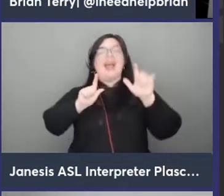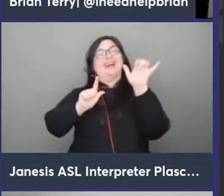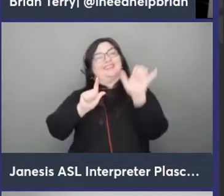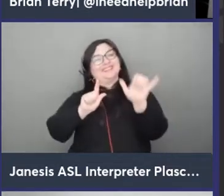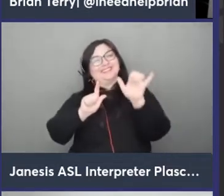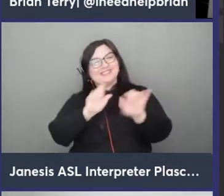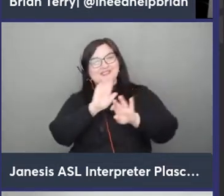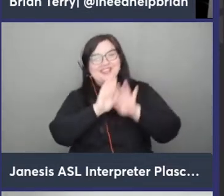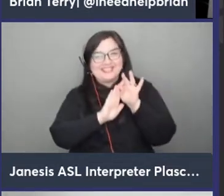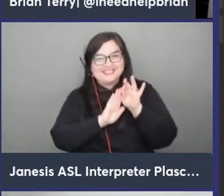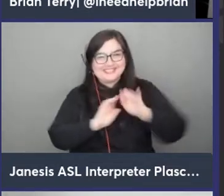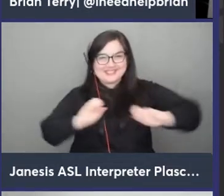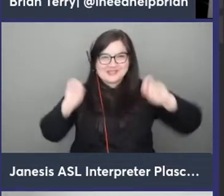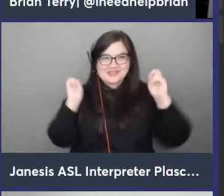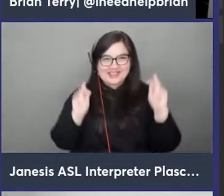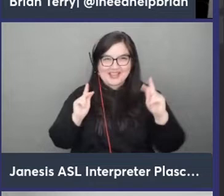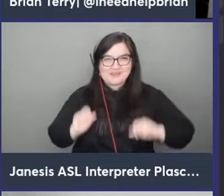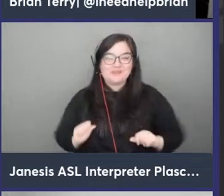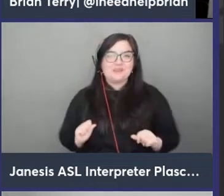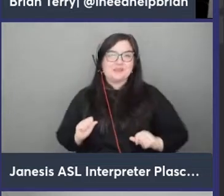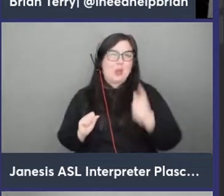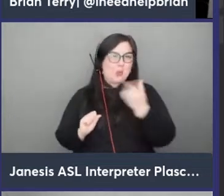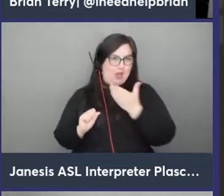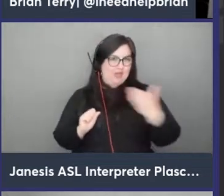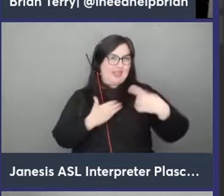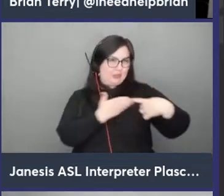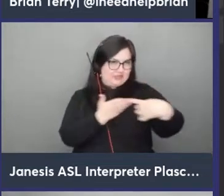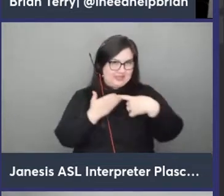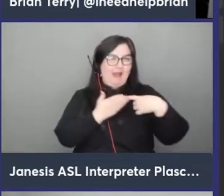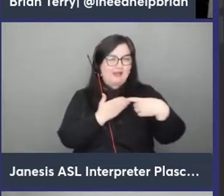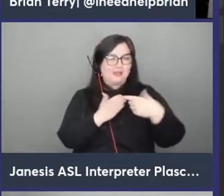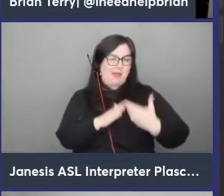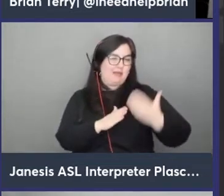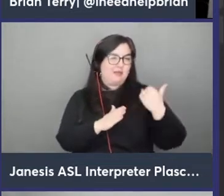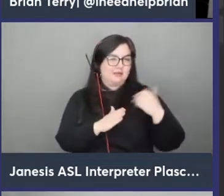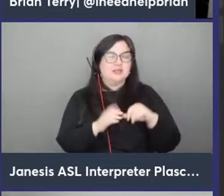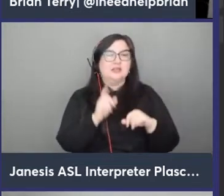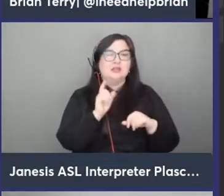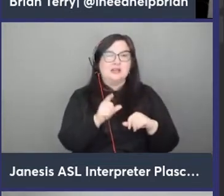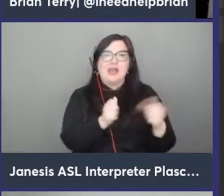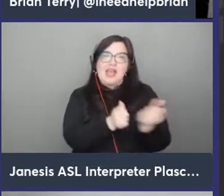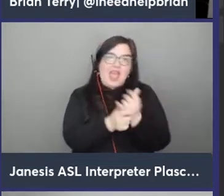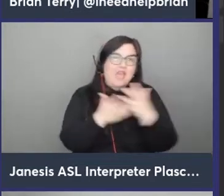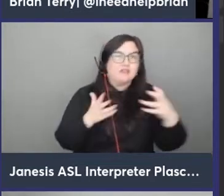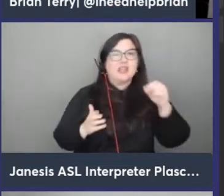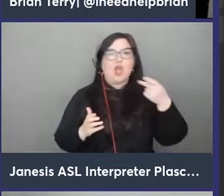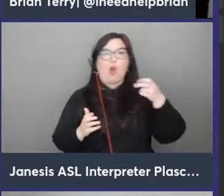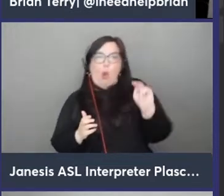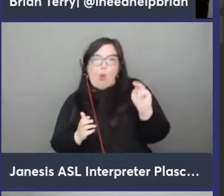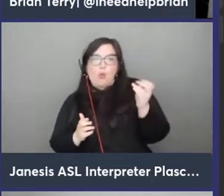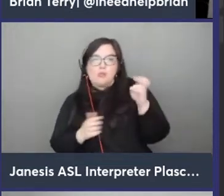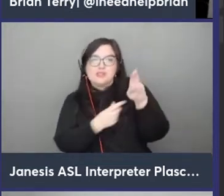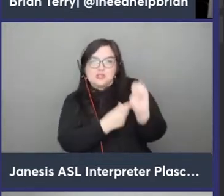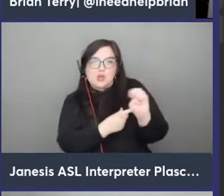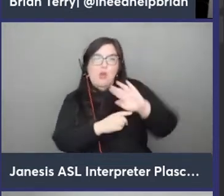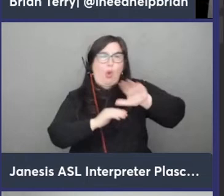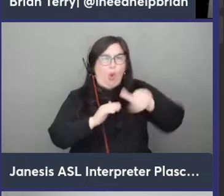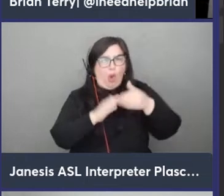So one of the things that we talked about again earlier was like, Hey, everything's open source, all the source code is available to you